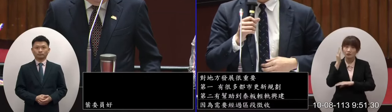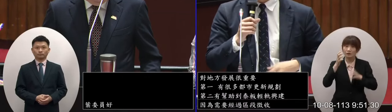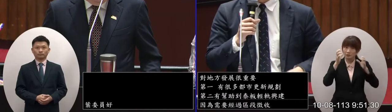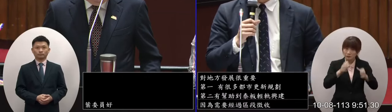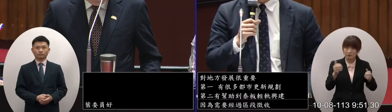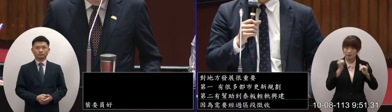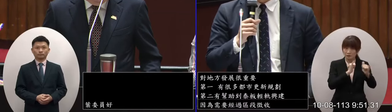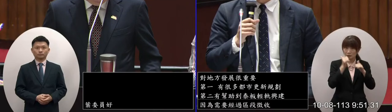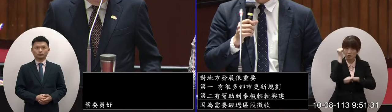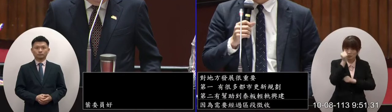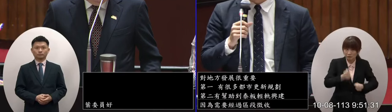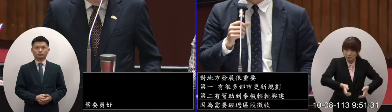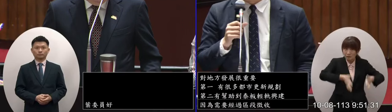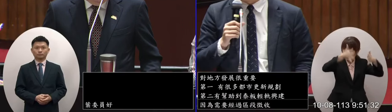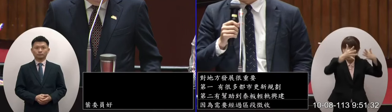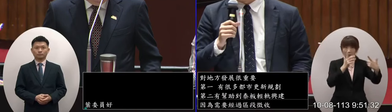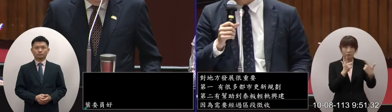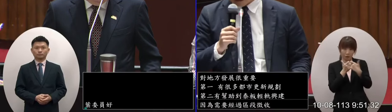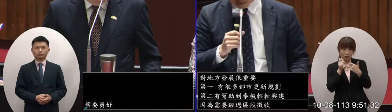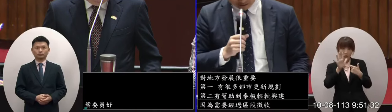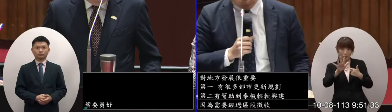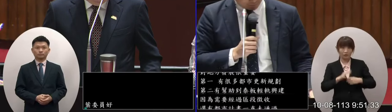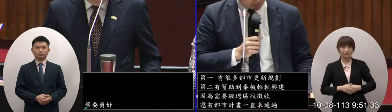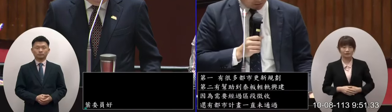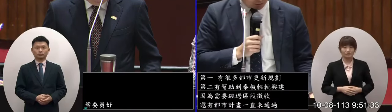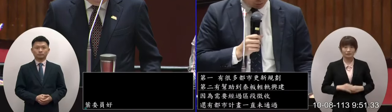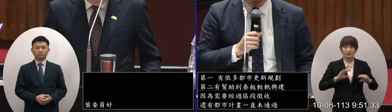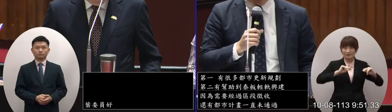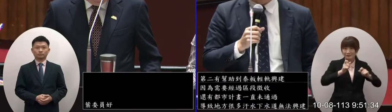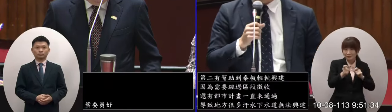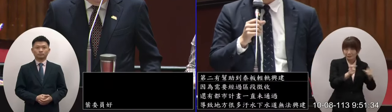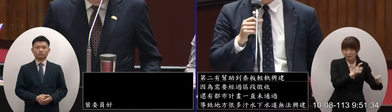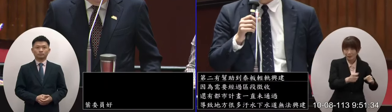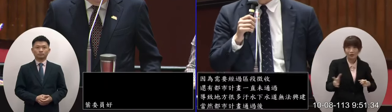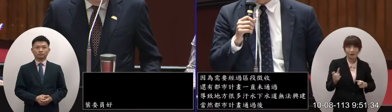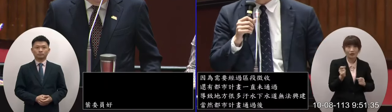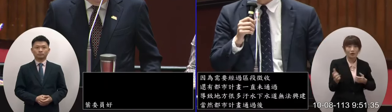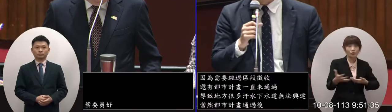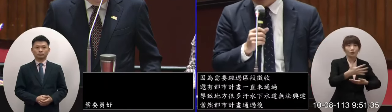in the construction of social housing from the central government because 5% of the land will be allocated. There are also safety issues